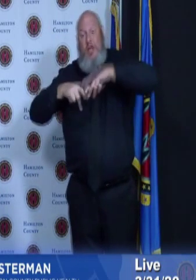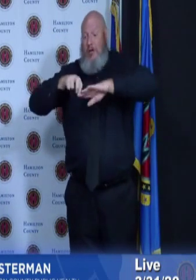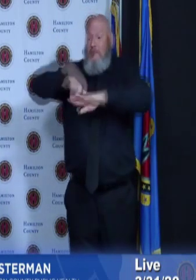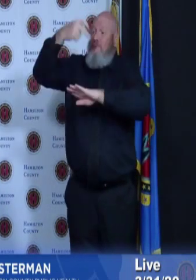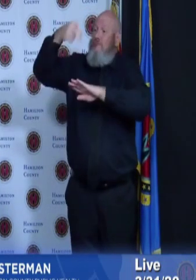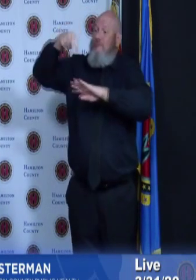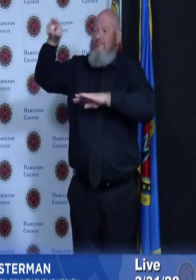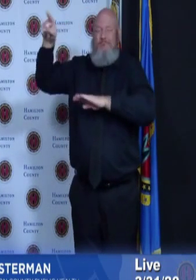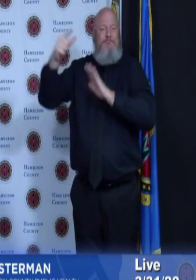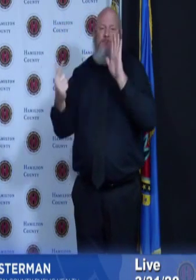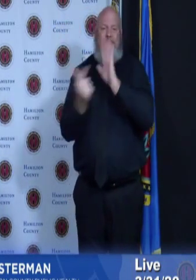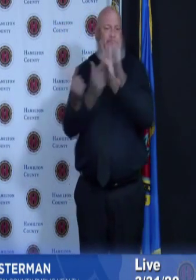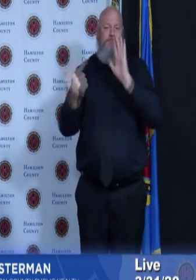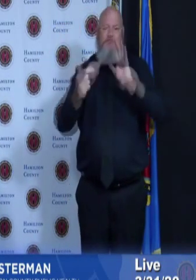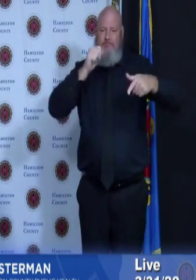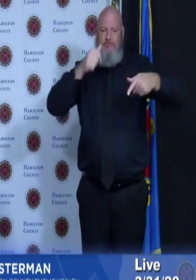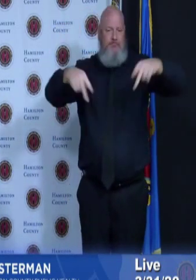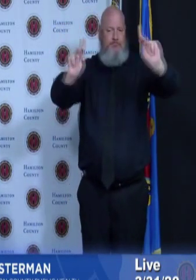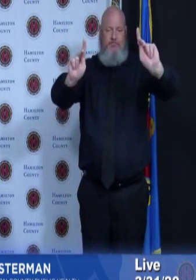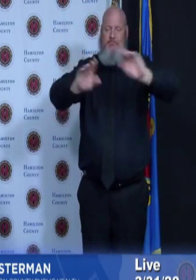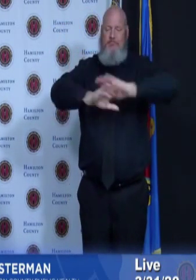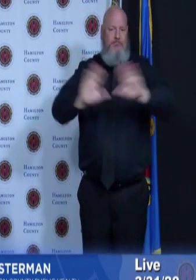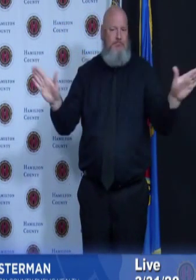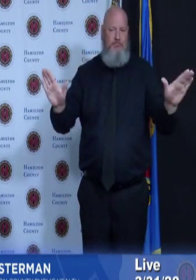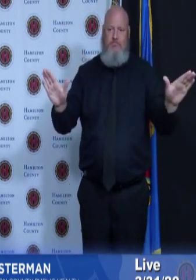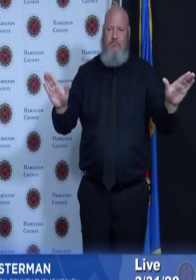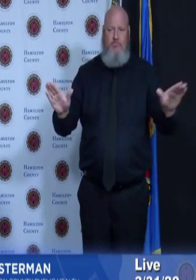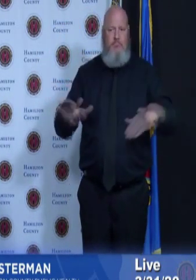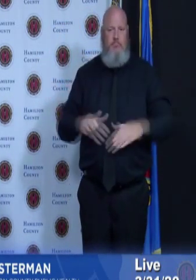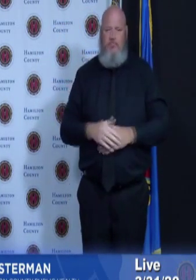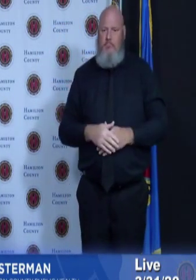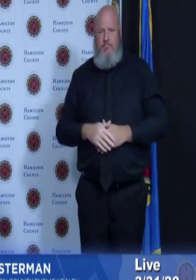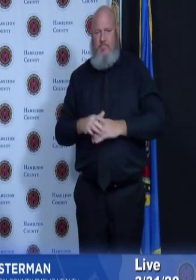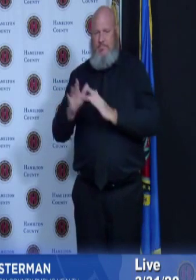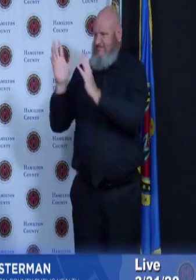parents to help make sure our kids regardless of if they're six or 18 that